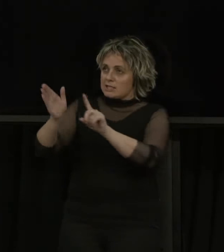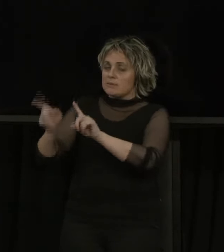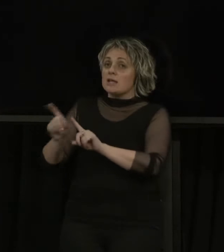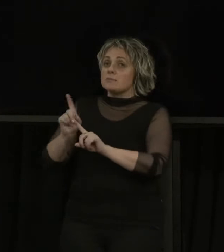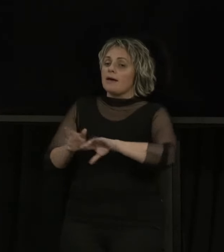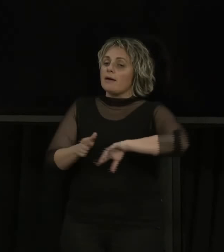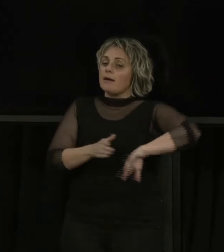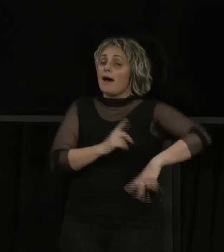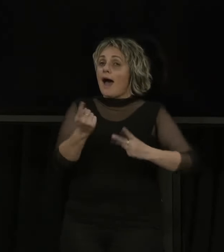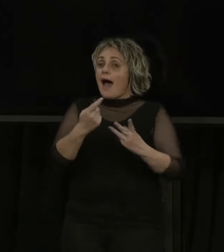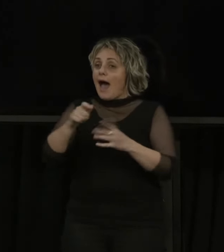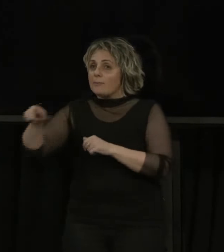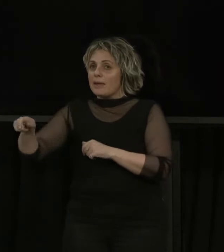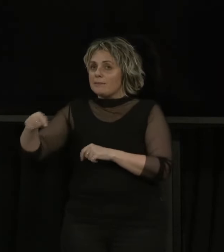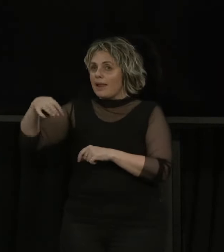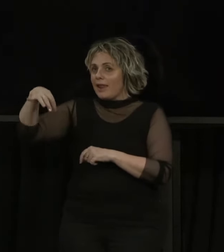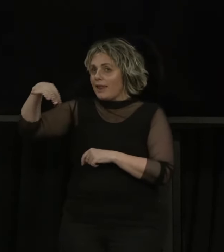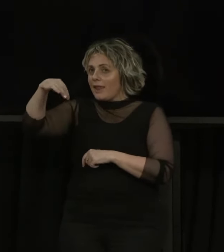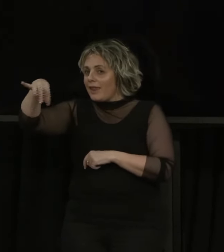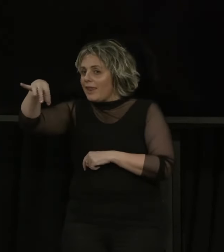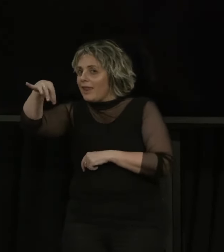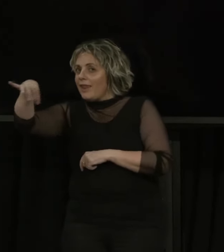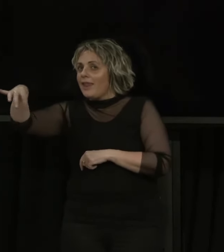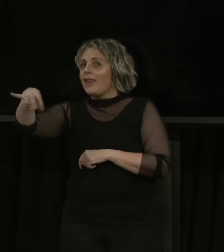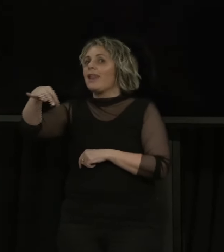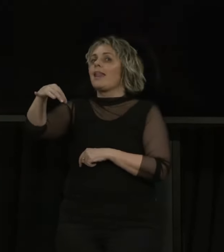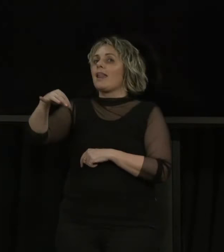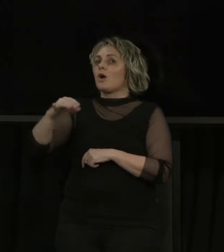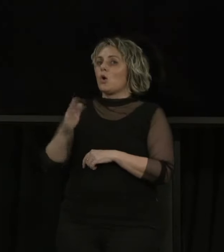setting for stop to ensure that we are doing our bit to apply that kind of principle where it